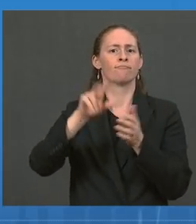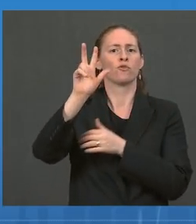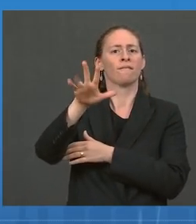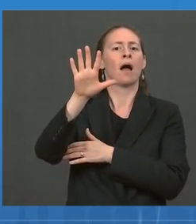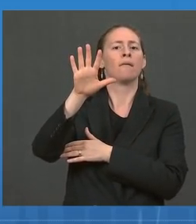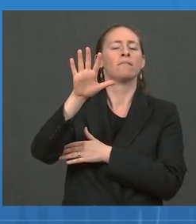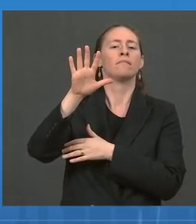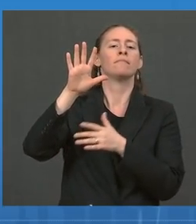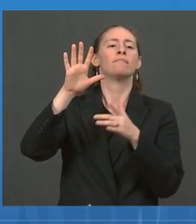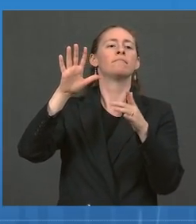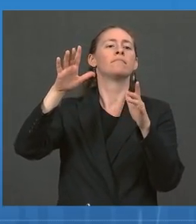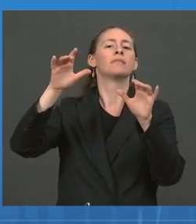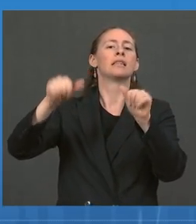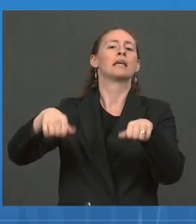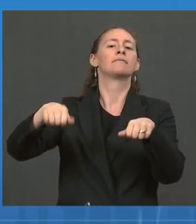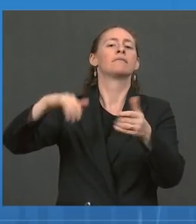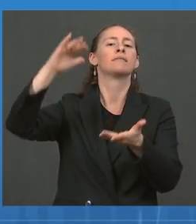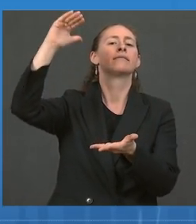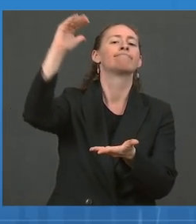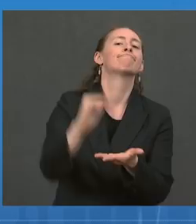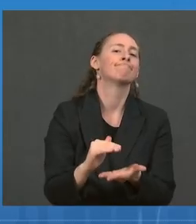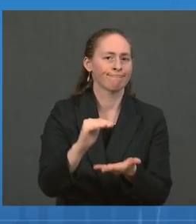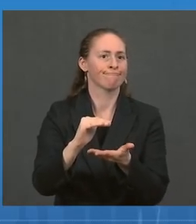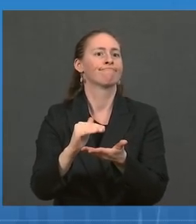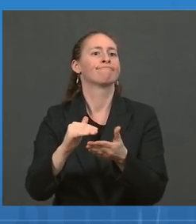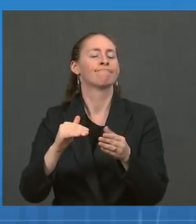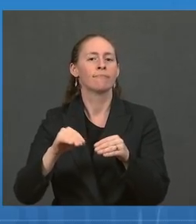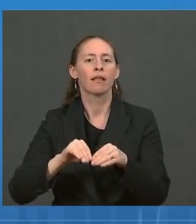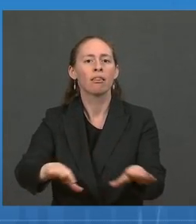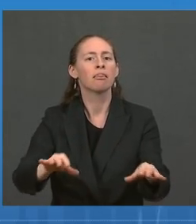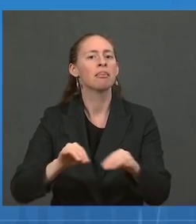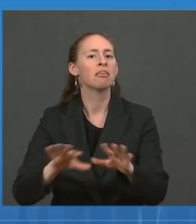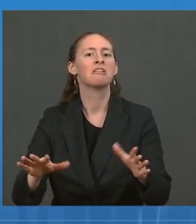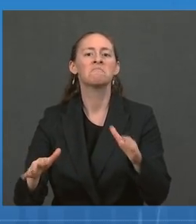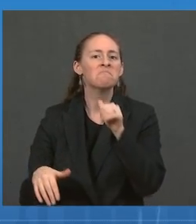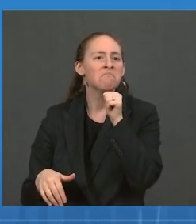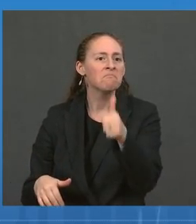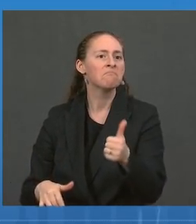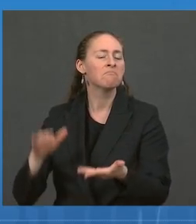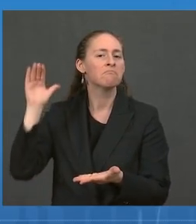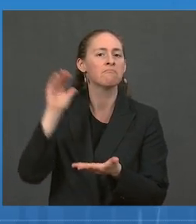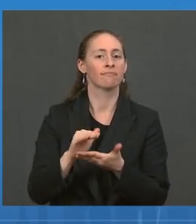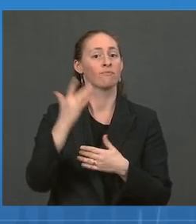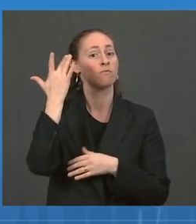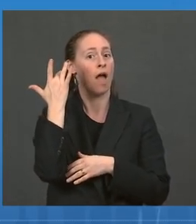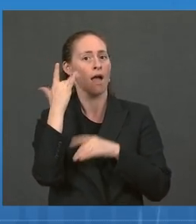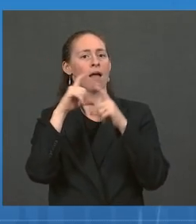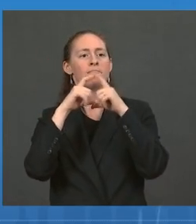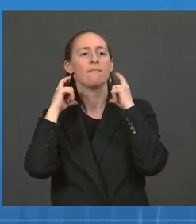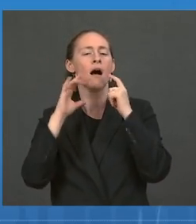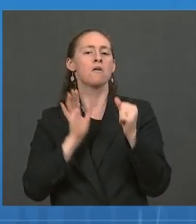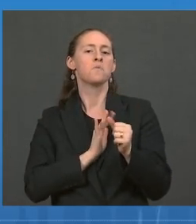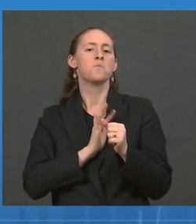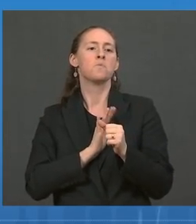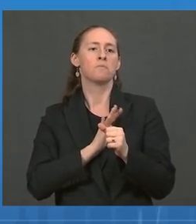less likely to have outbreaks in the school. This, of course, was a study that was published this week related to this schoolyear,